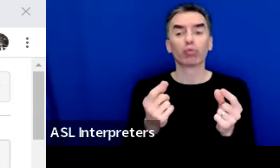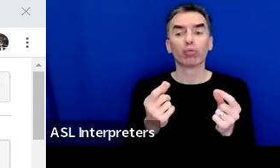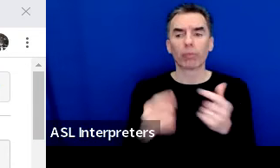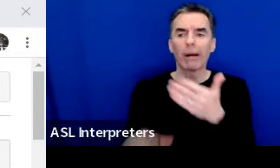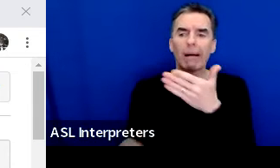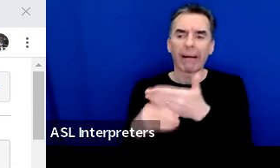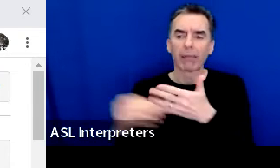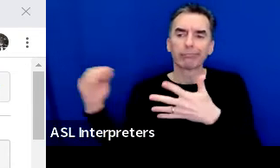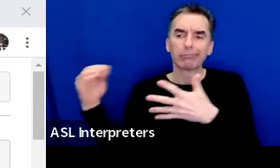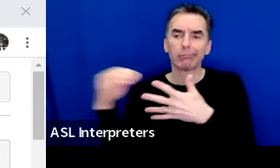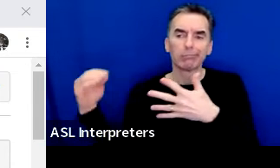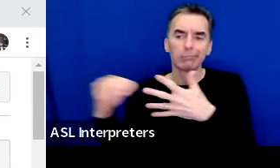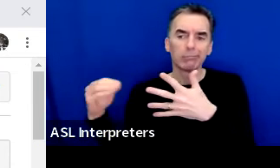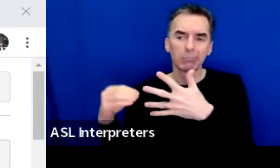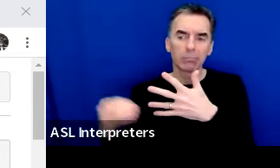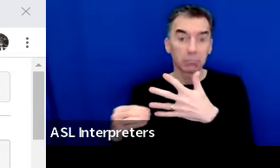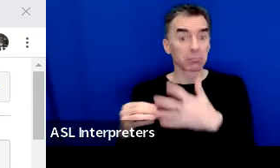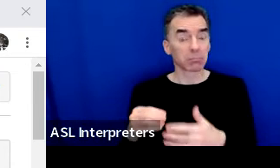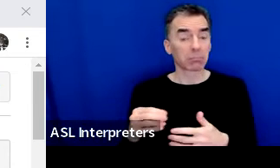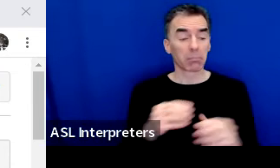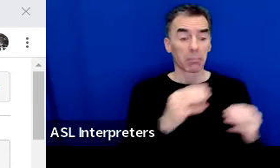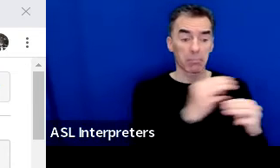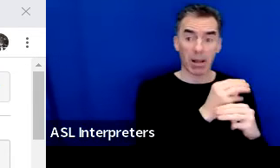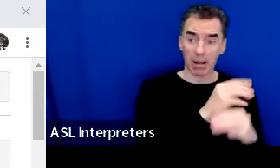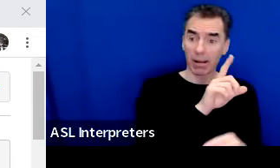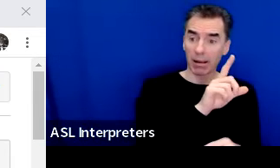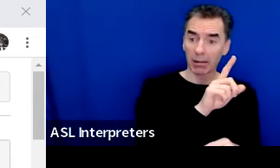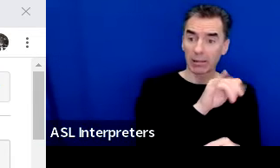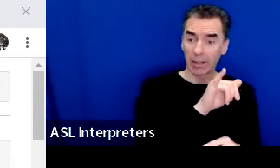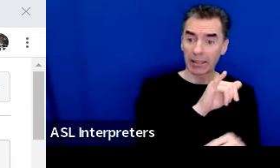math has what's called an LTI system that lets it go into canvas.